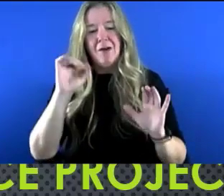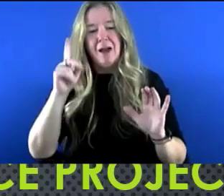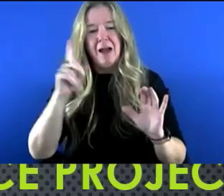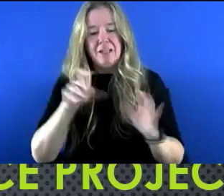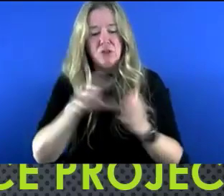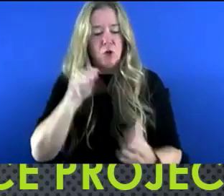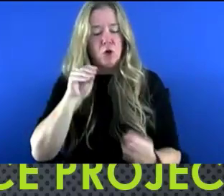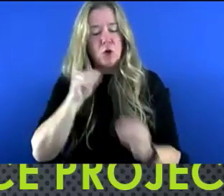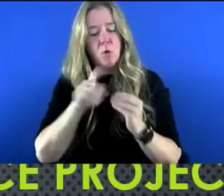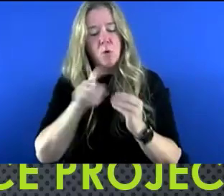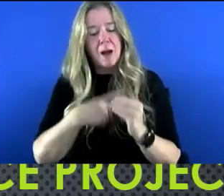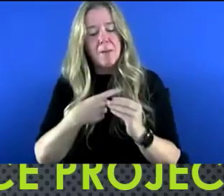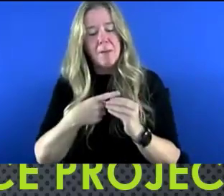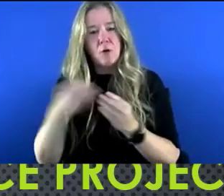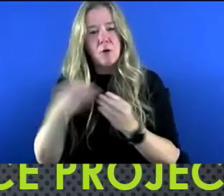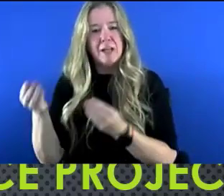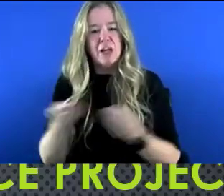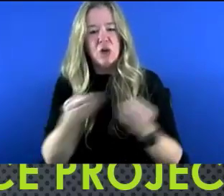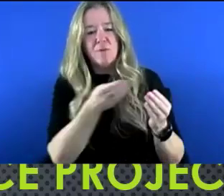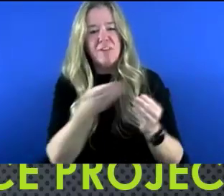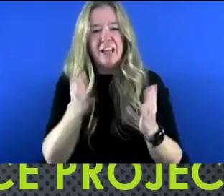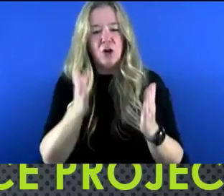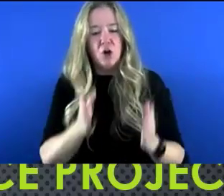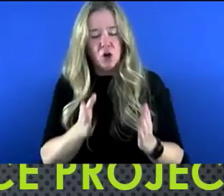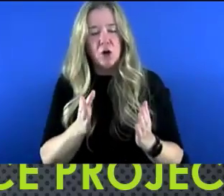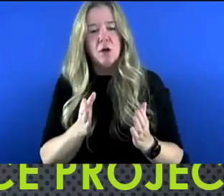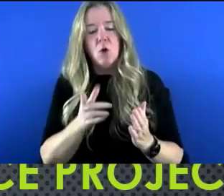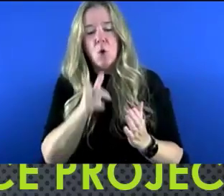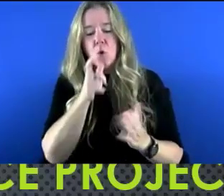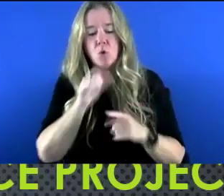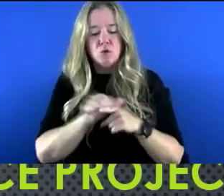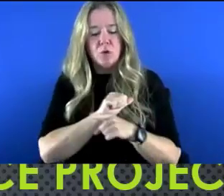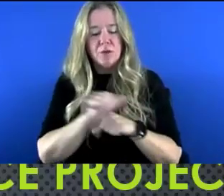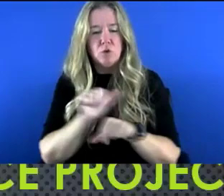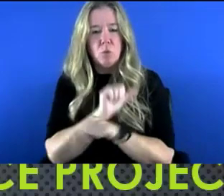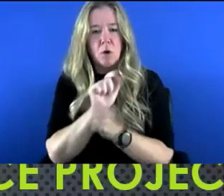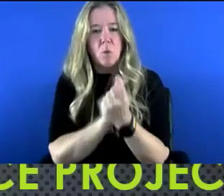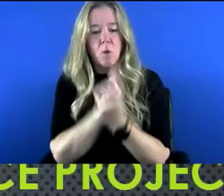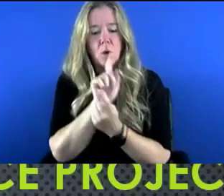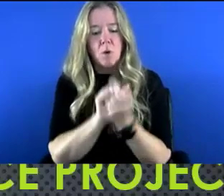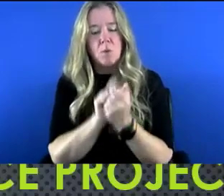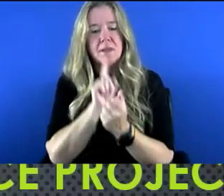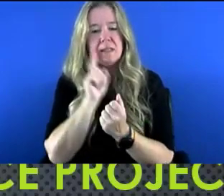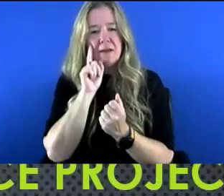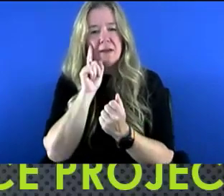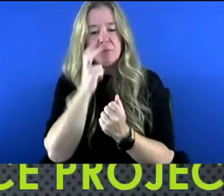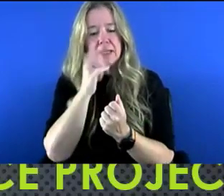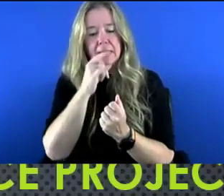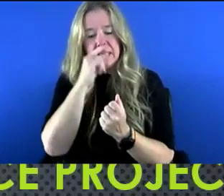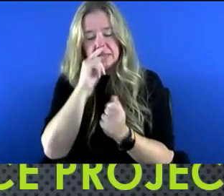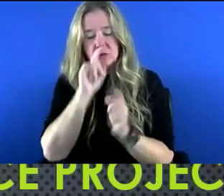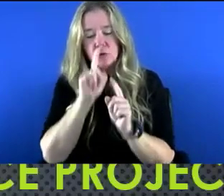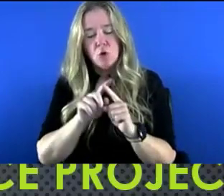more about interveners who are trained to work one on one with kids who are deaf blind. I'm going to go over to DB Central